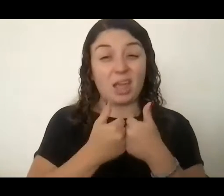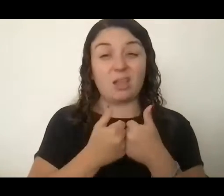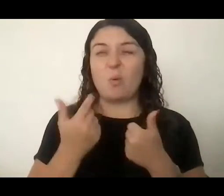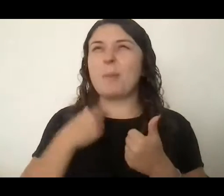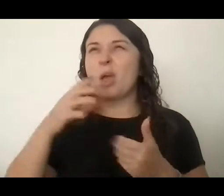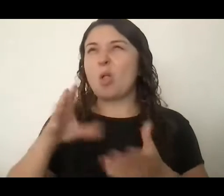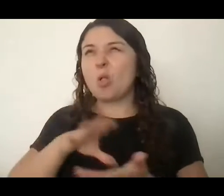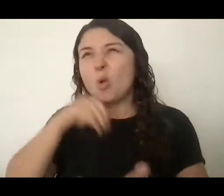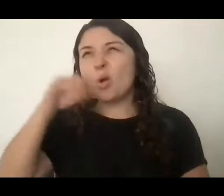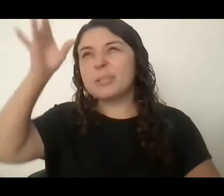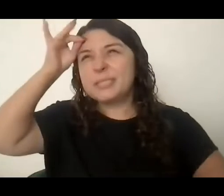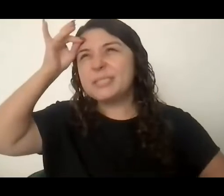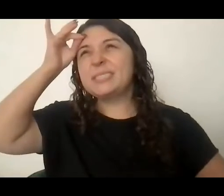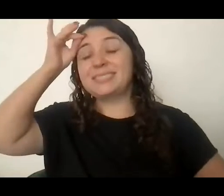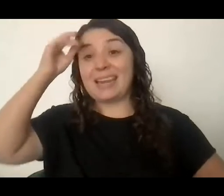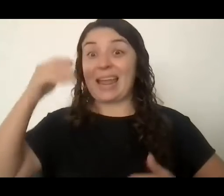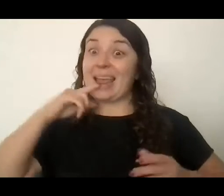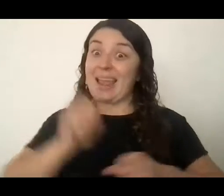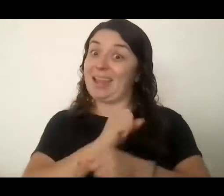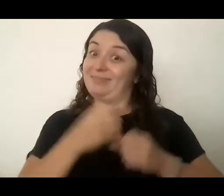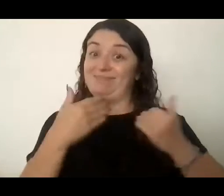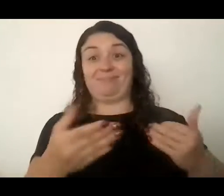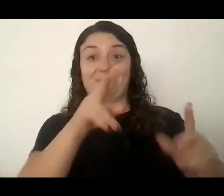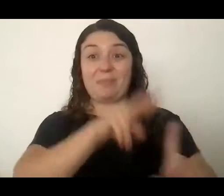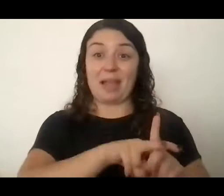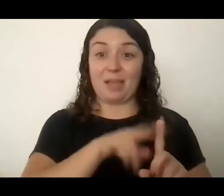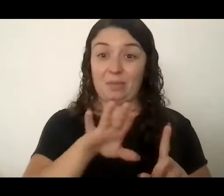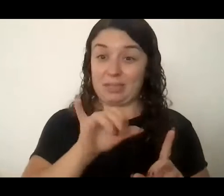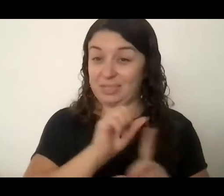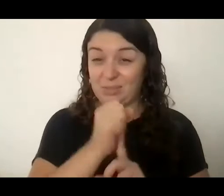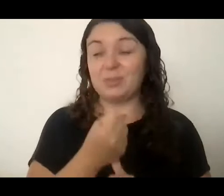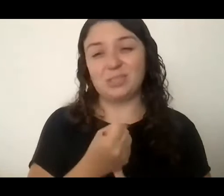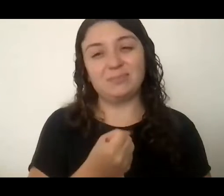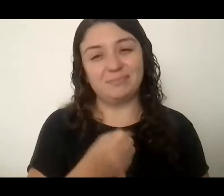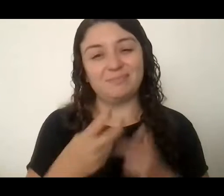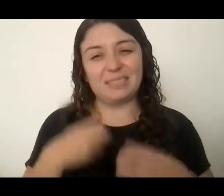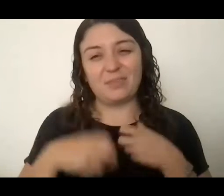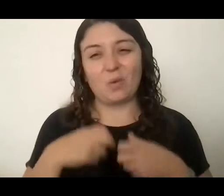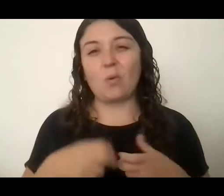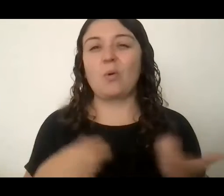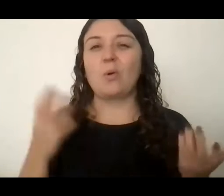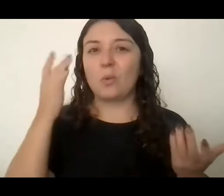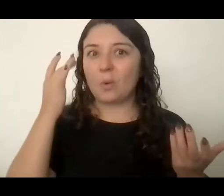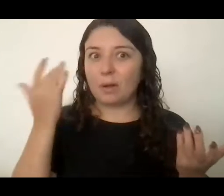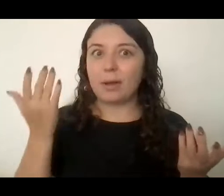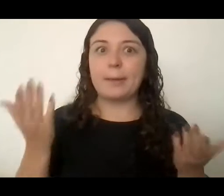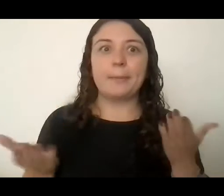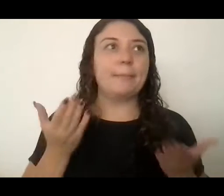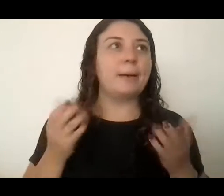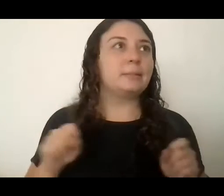in a webinar and apply it to your individual situation. And part of that is having worked